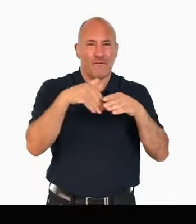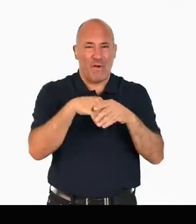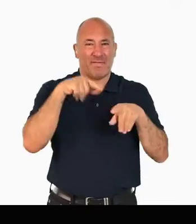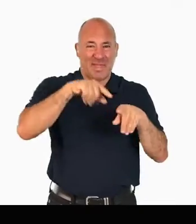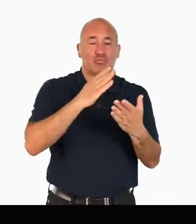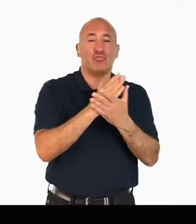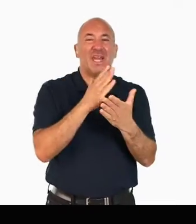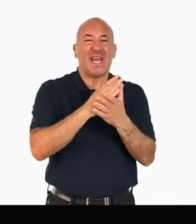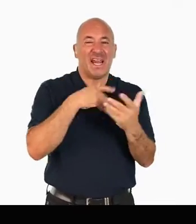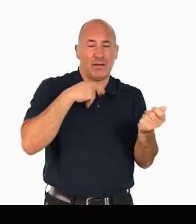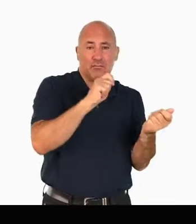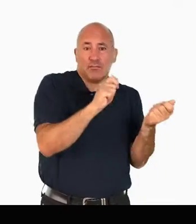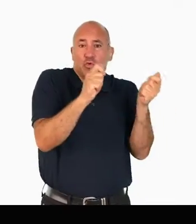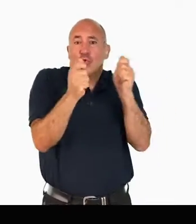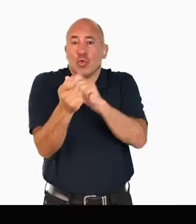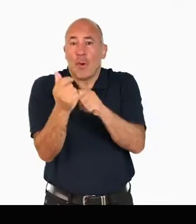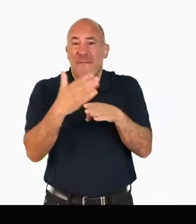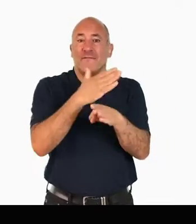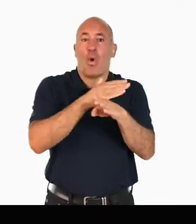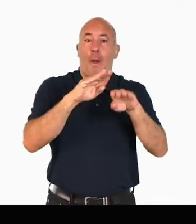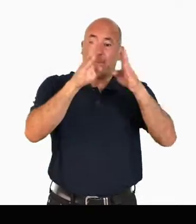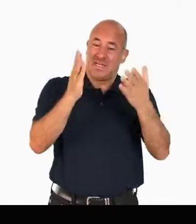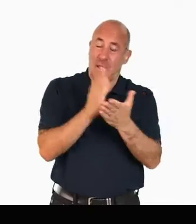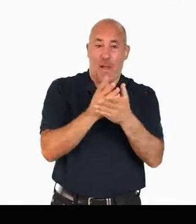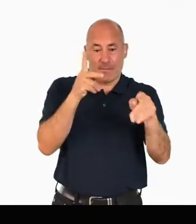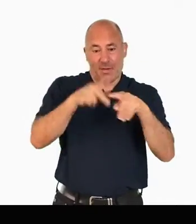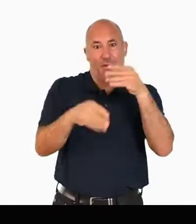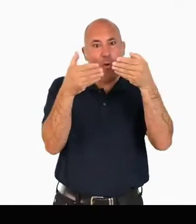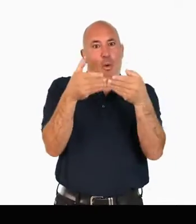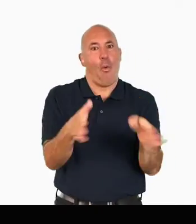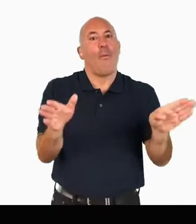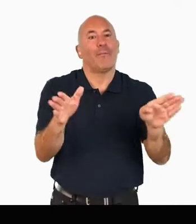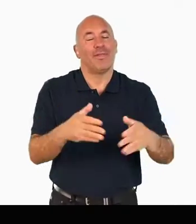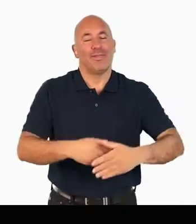they were the transition meetings they were before the building was actually open.